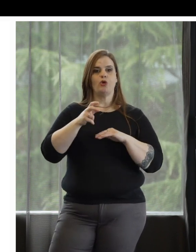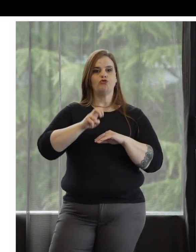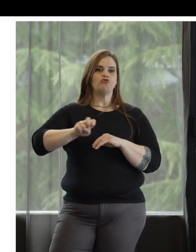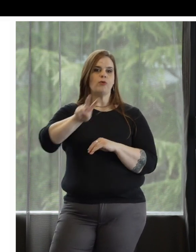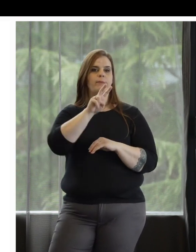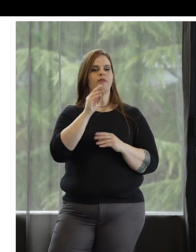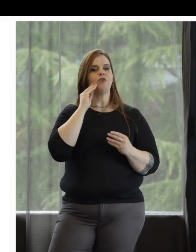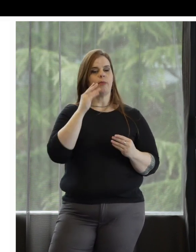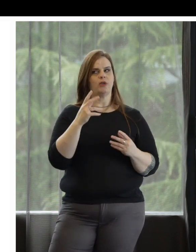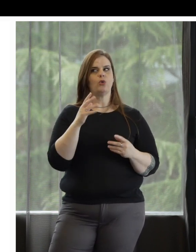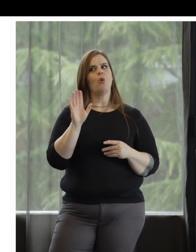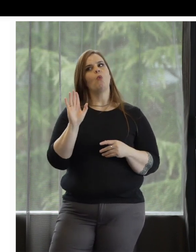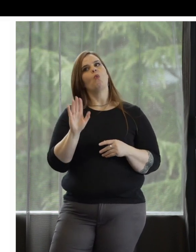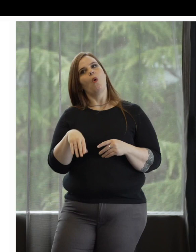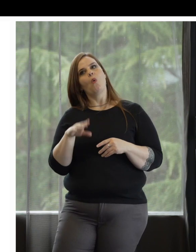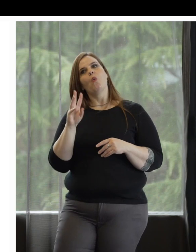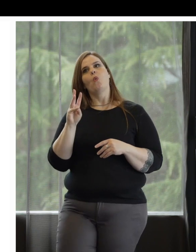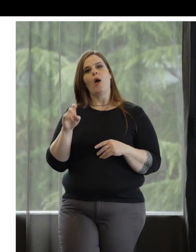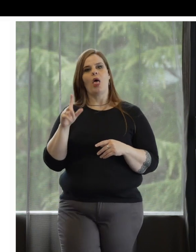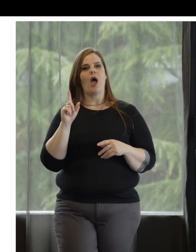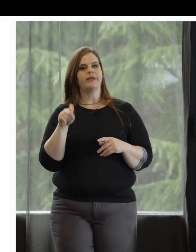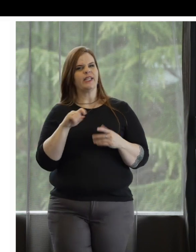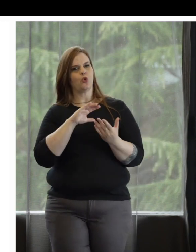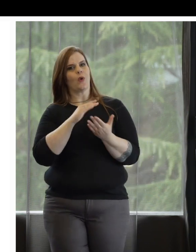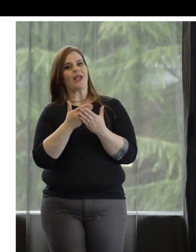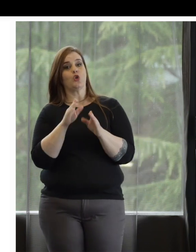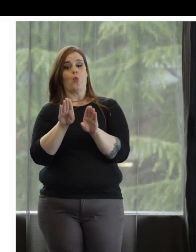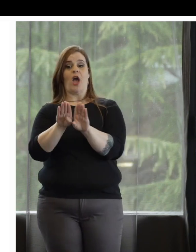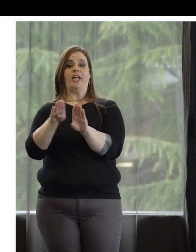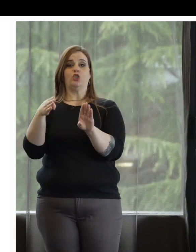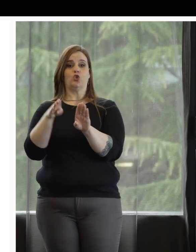I need to get to a door that I could actually enter. I